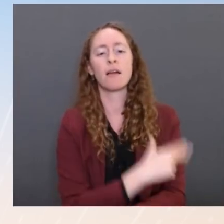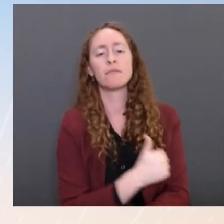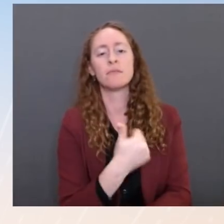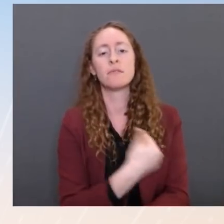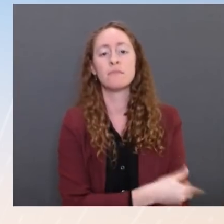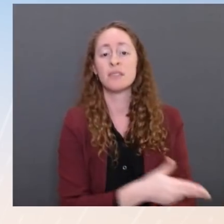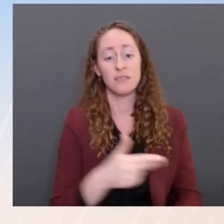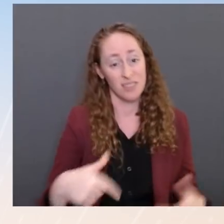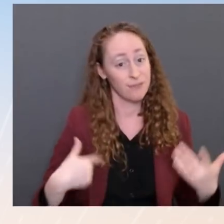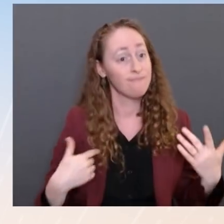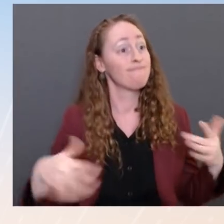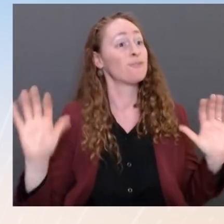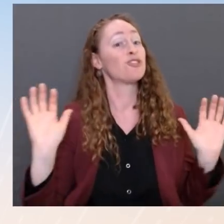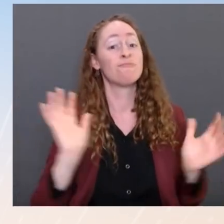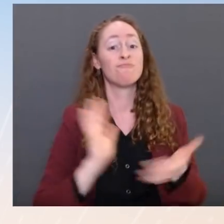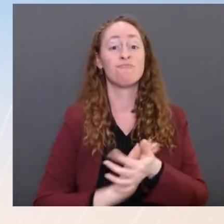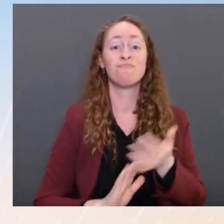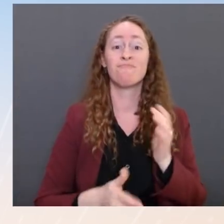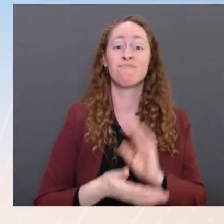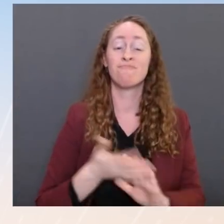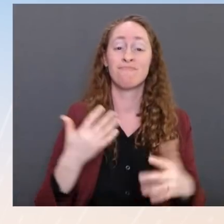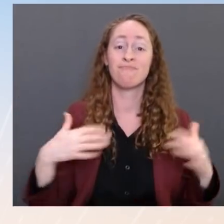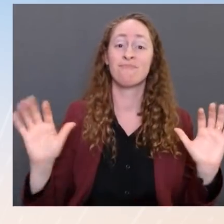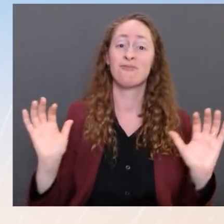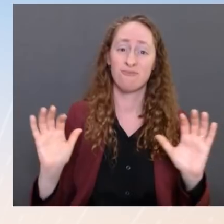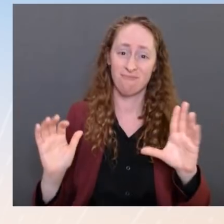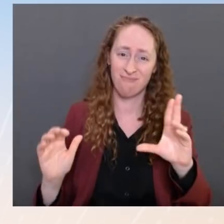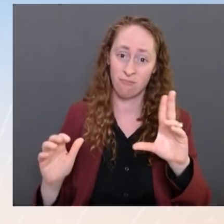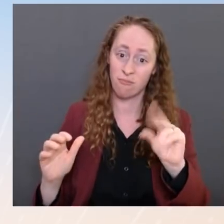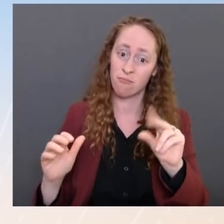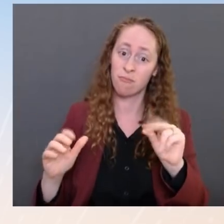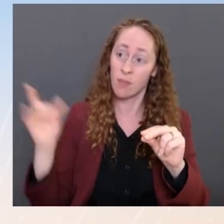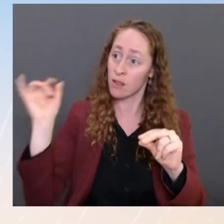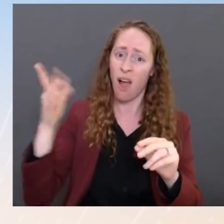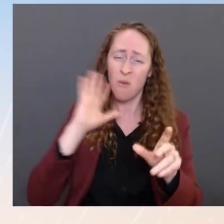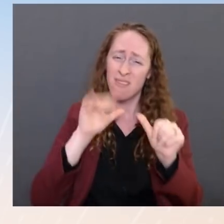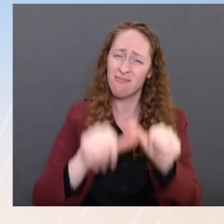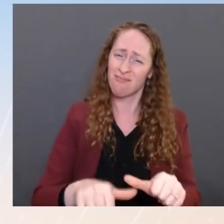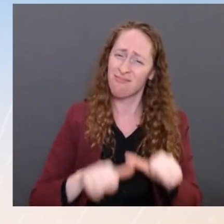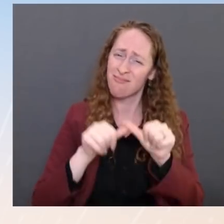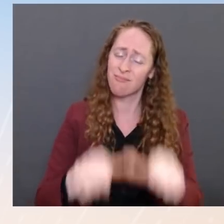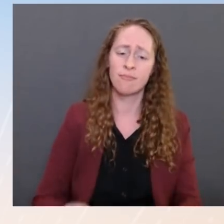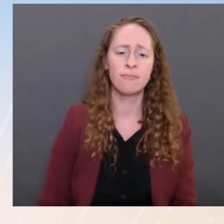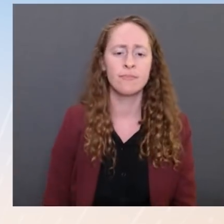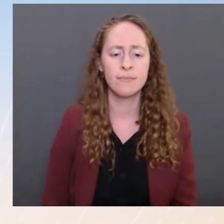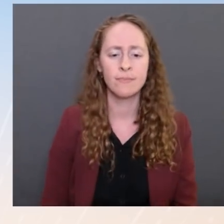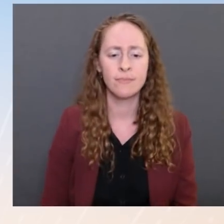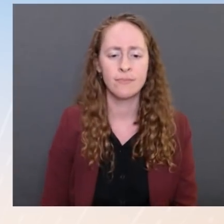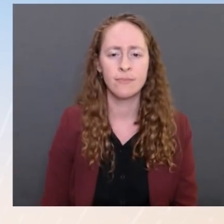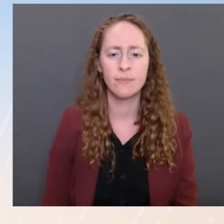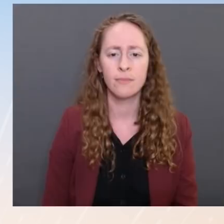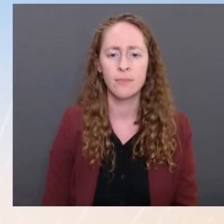But I don't have anything to predict about the future. The Press: I imagine the same applies to a COVID monument. Right? You don't have any decisions made on that? Ms. Psaki: Those are all important questions.